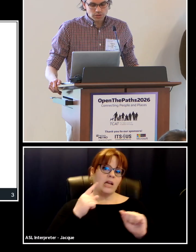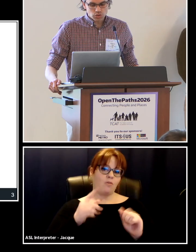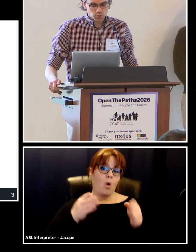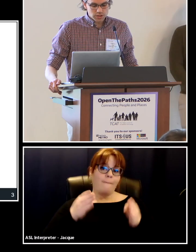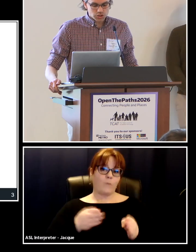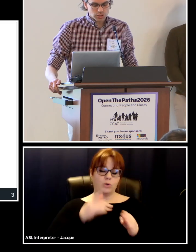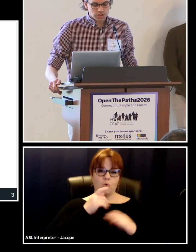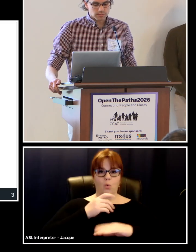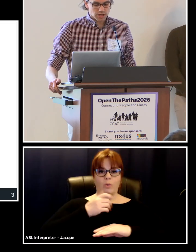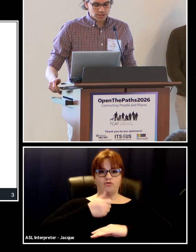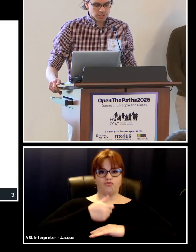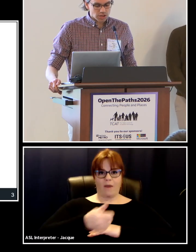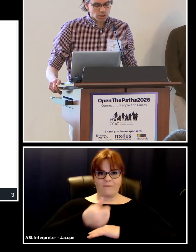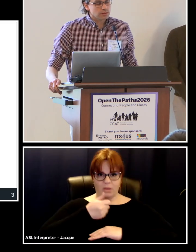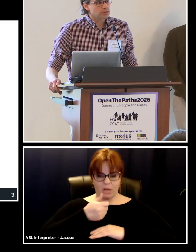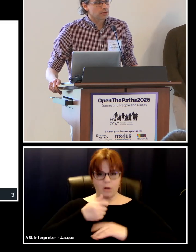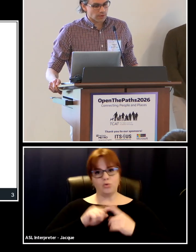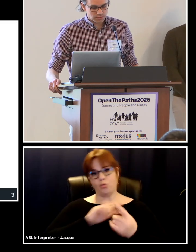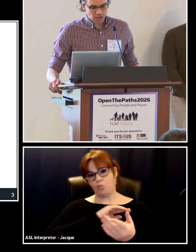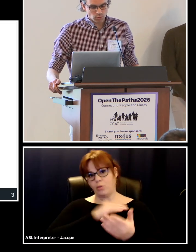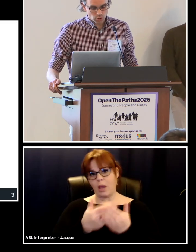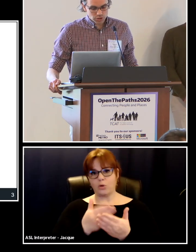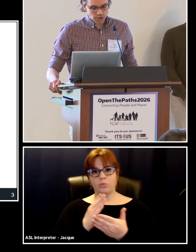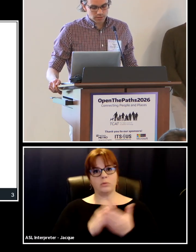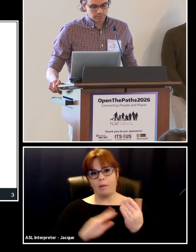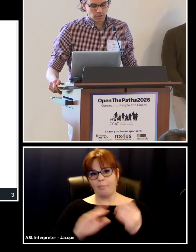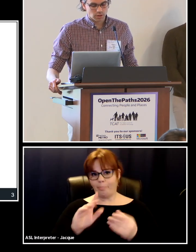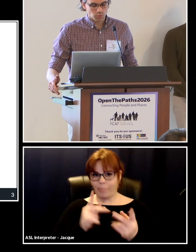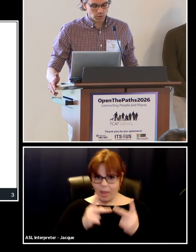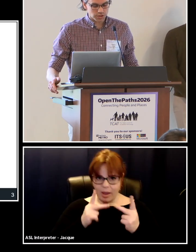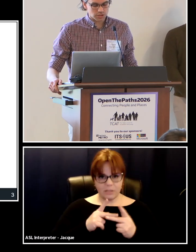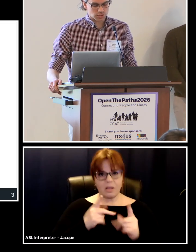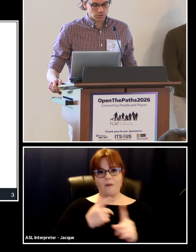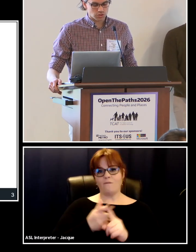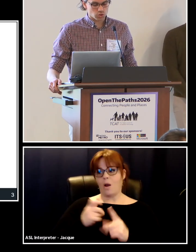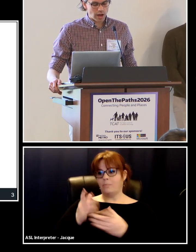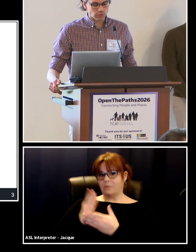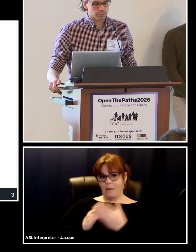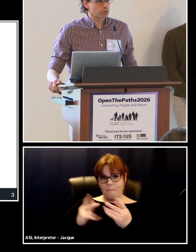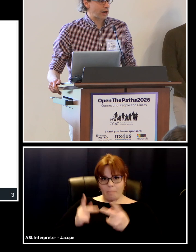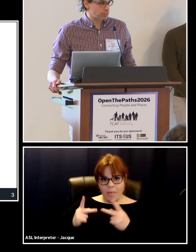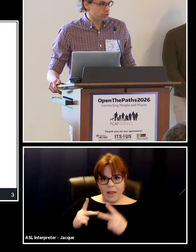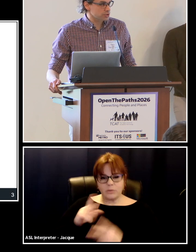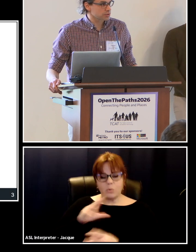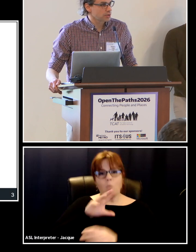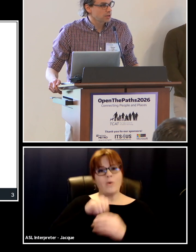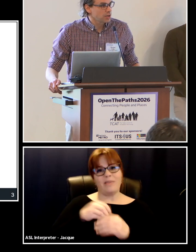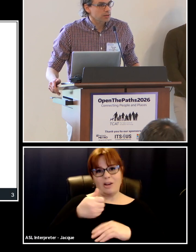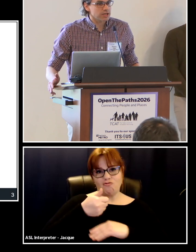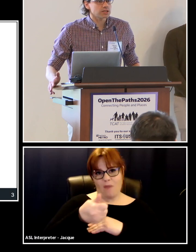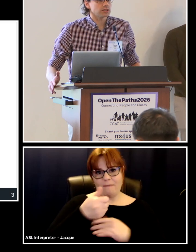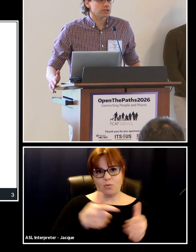uh to reach some destination from some origin within certain travel parameters. And basically